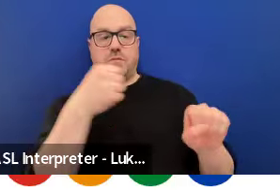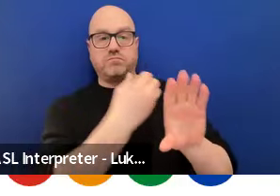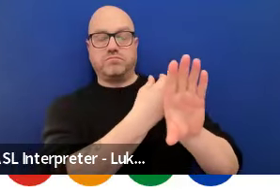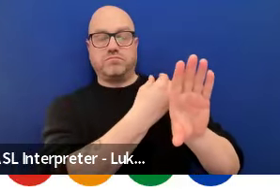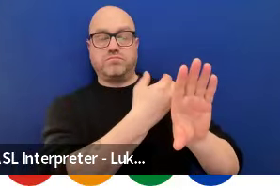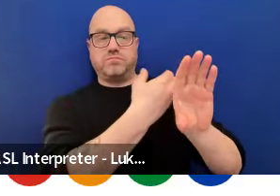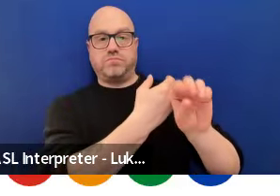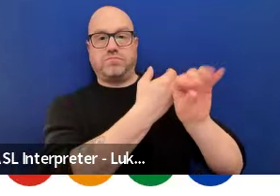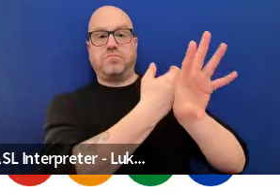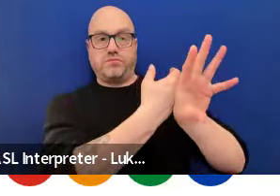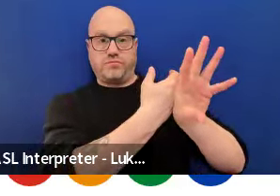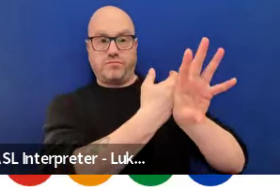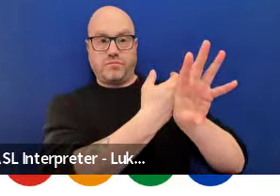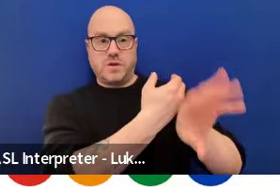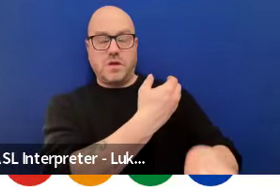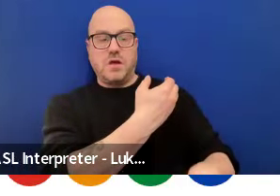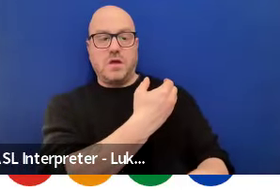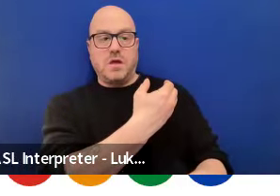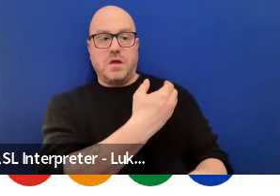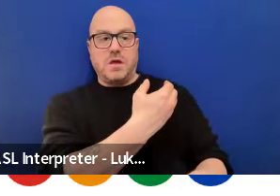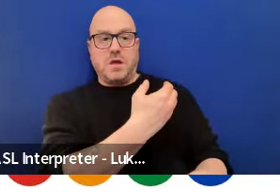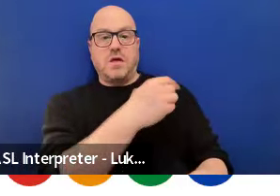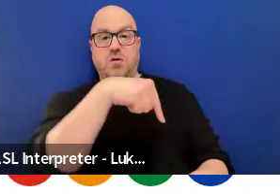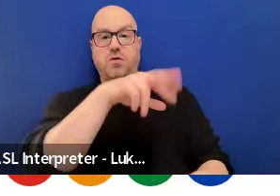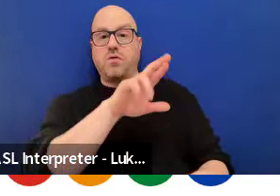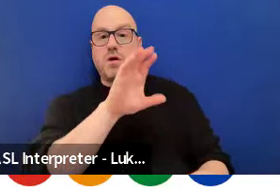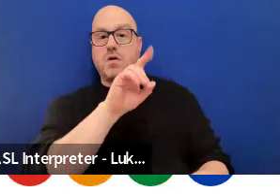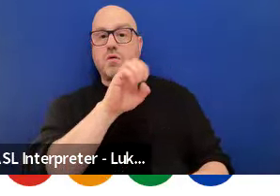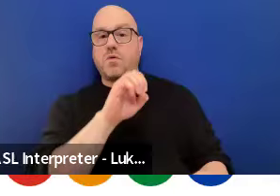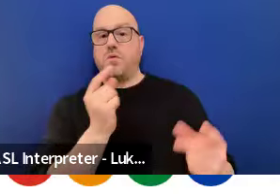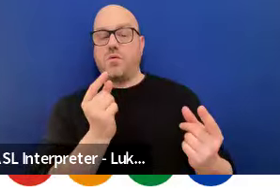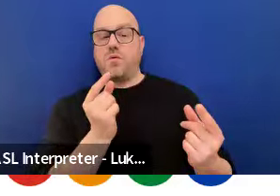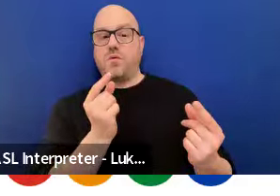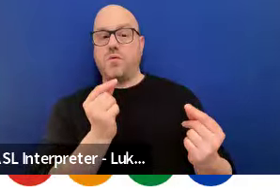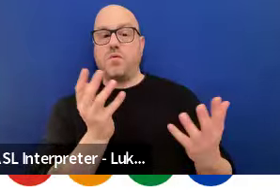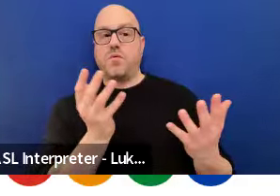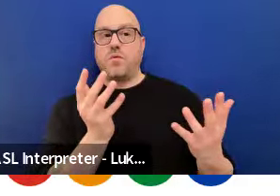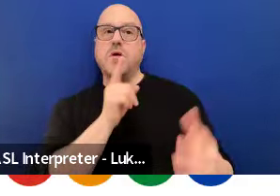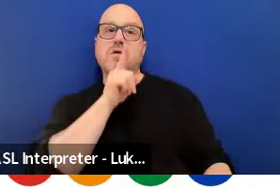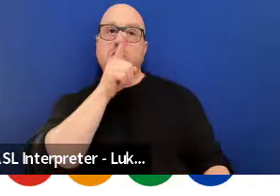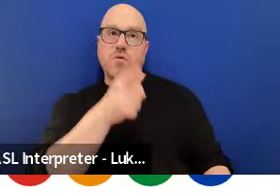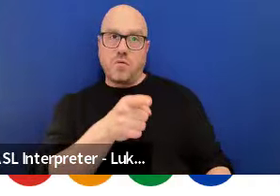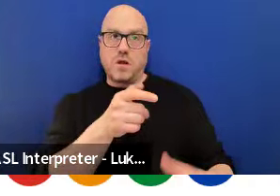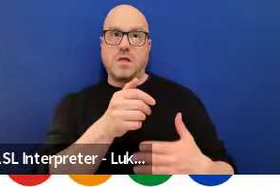AND BY HOLDING UP THE SMARTPHONE, YOU HAVE THE NAVILENS APP.